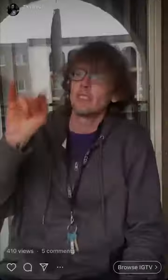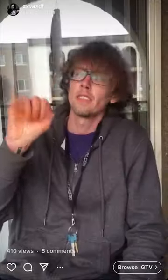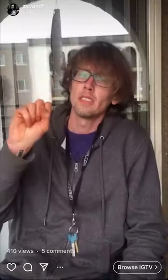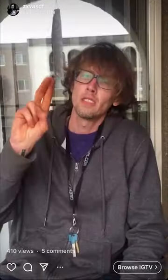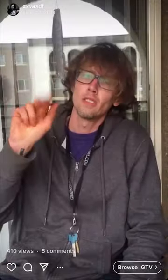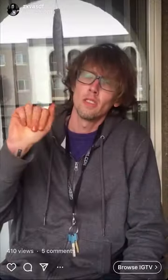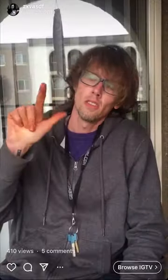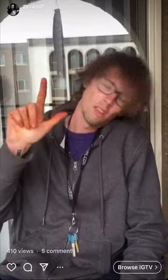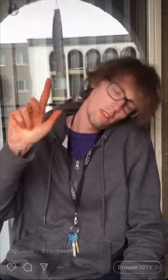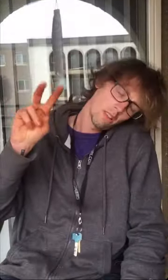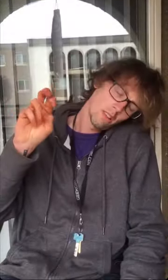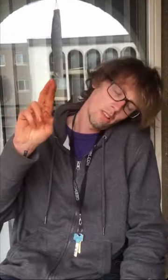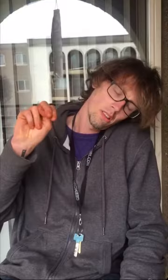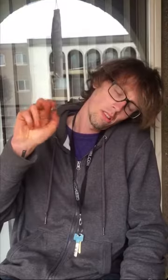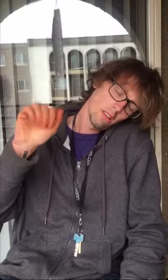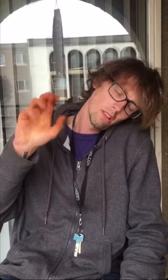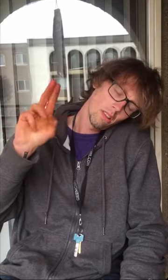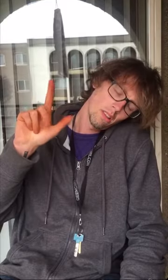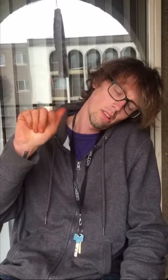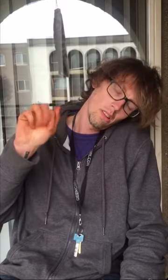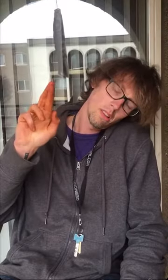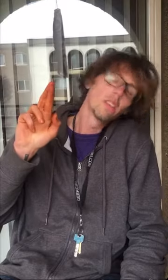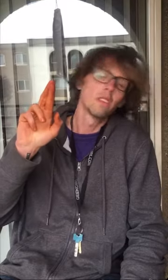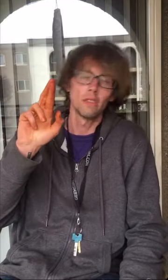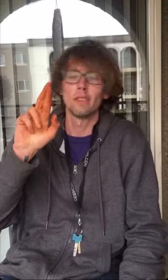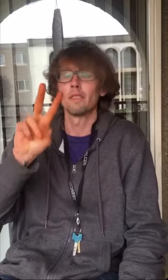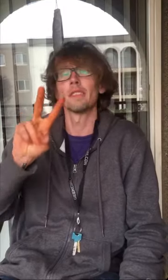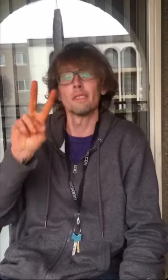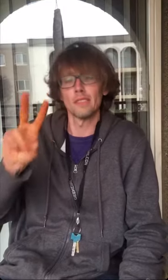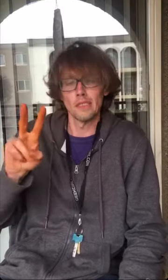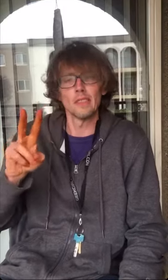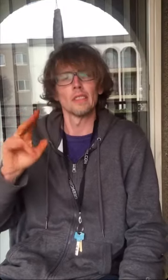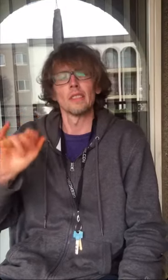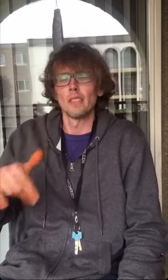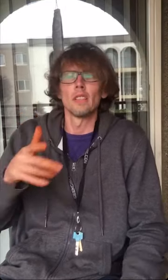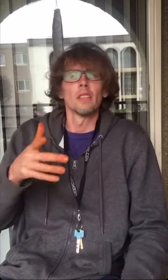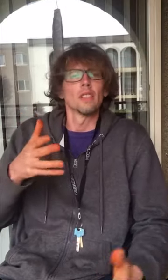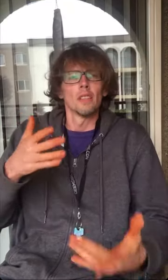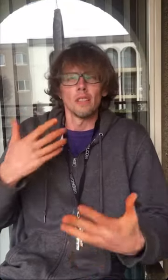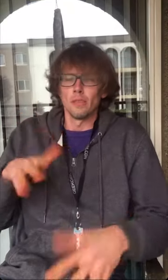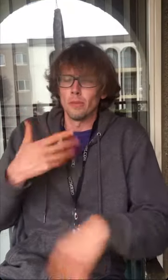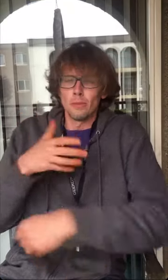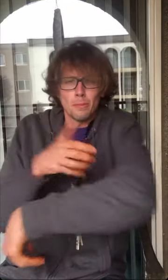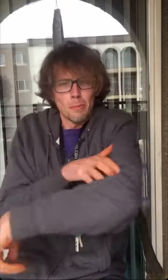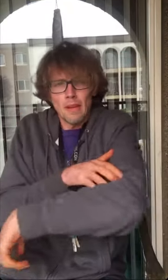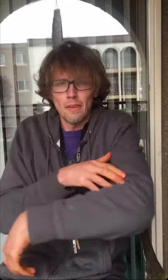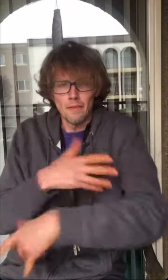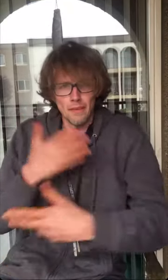Visual Vernacular Visual Vernacular is a powerful form of storytelling